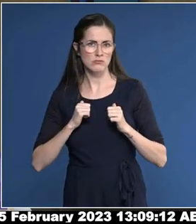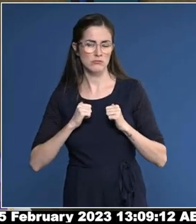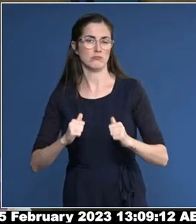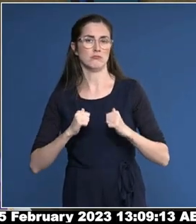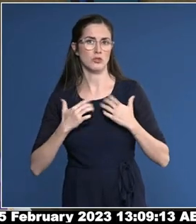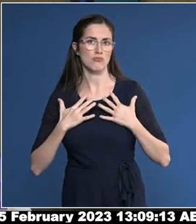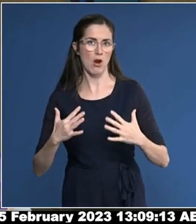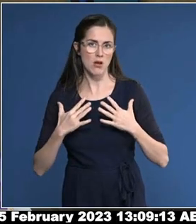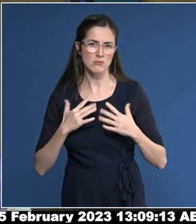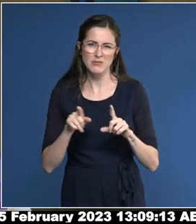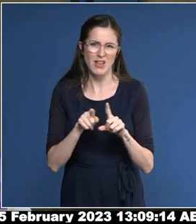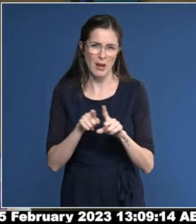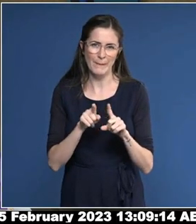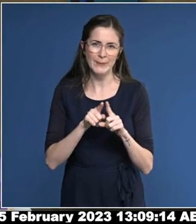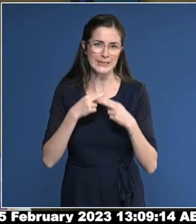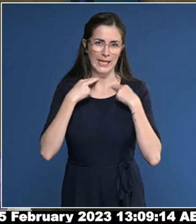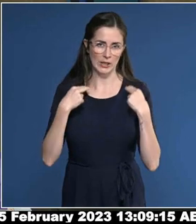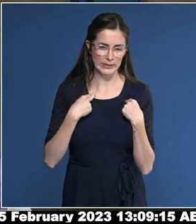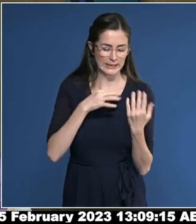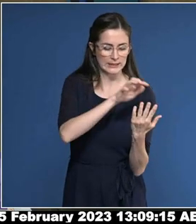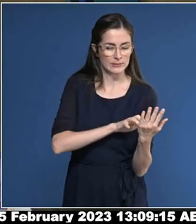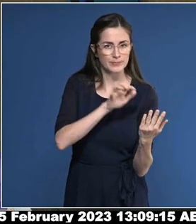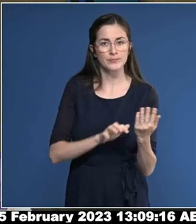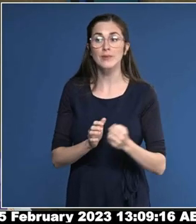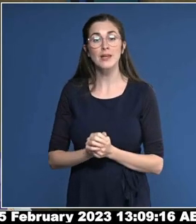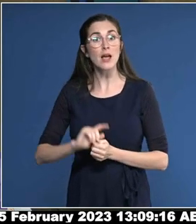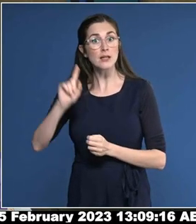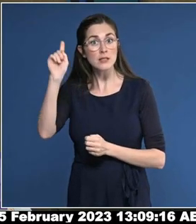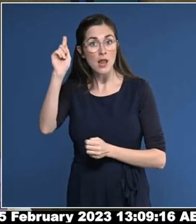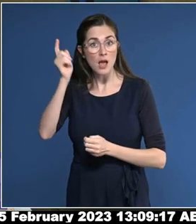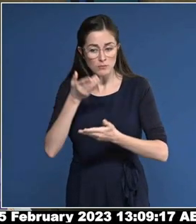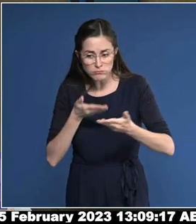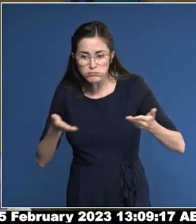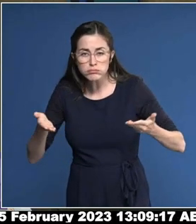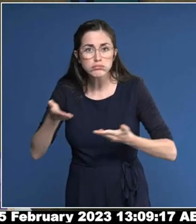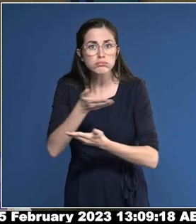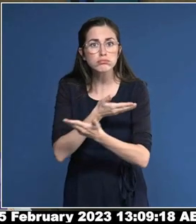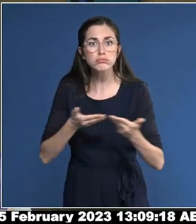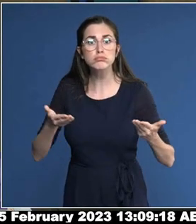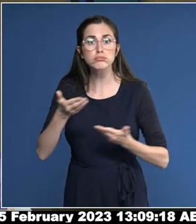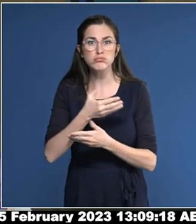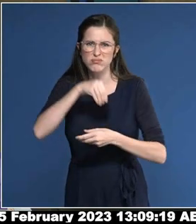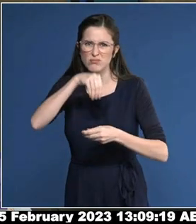The findings, as we have discussed today and Ms Eastman's questions are brought out,